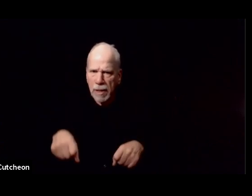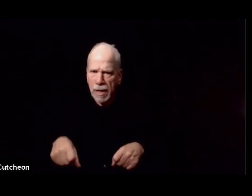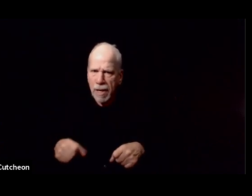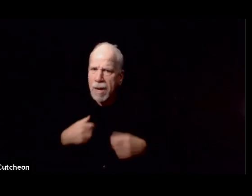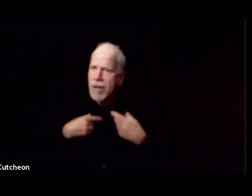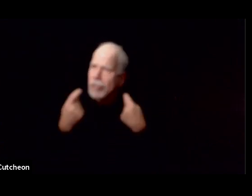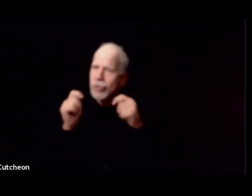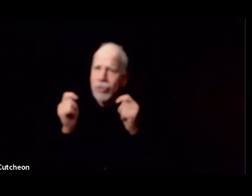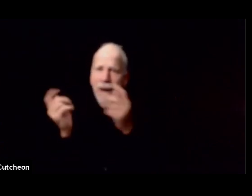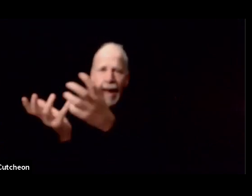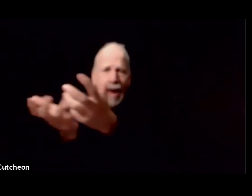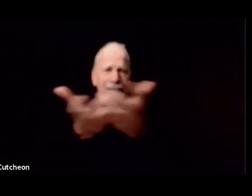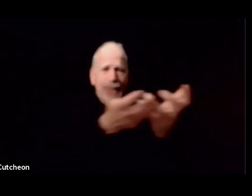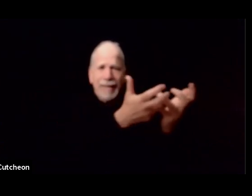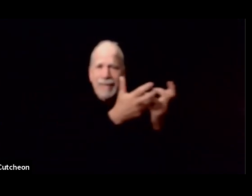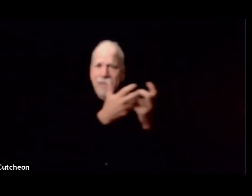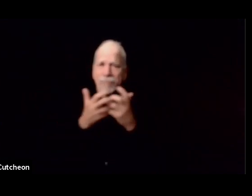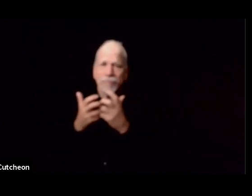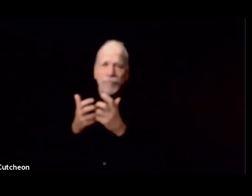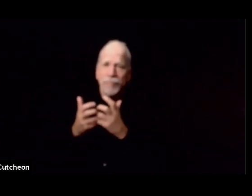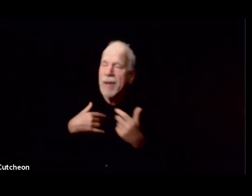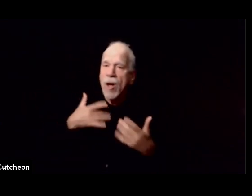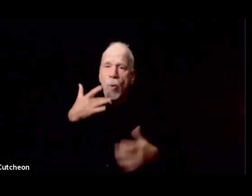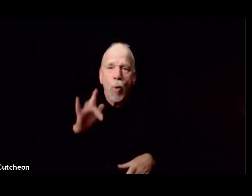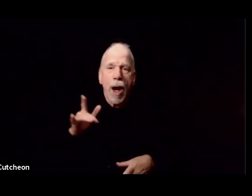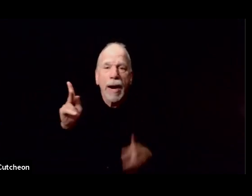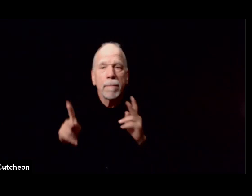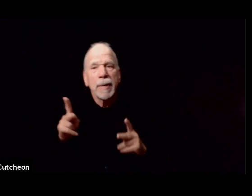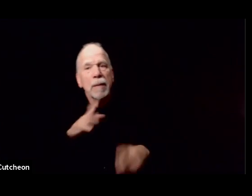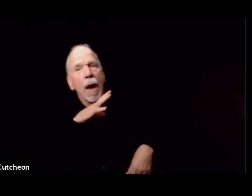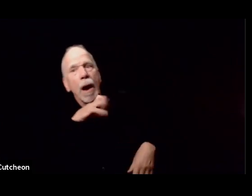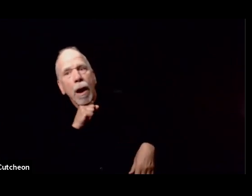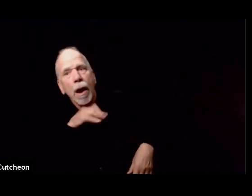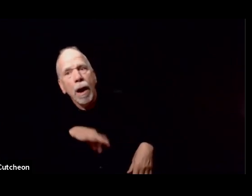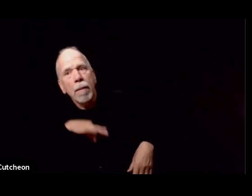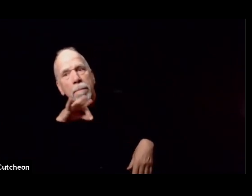issues on the front end but people are free to file complaints with the Health Department or the Commerce Department.